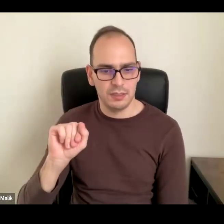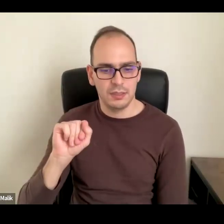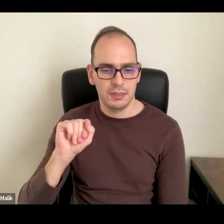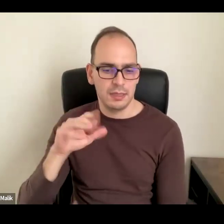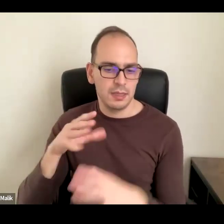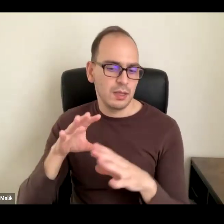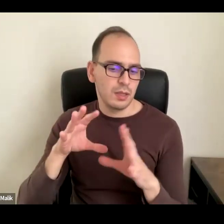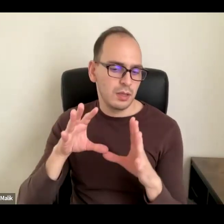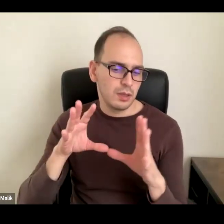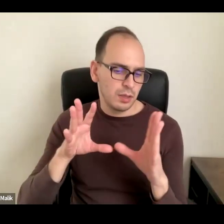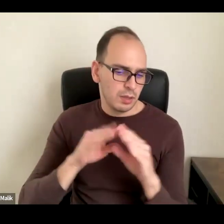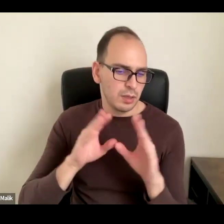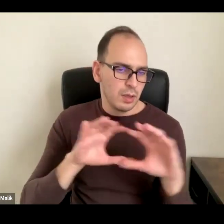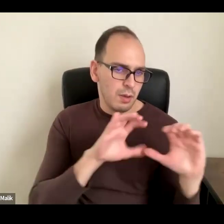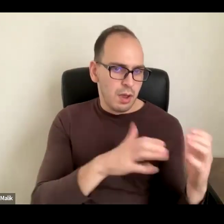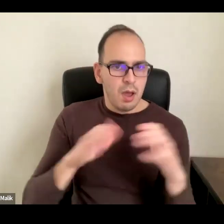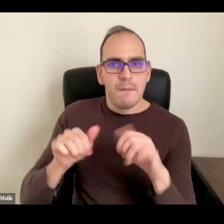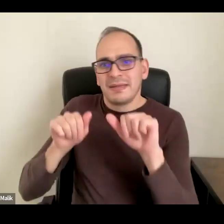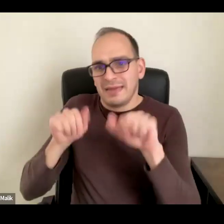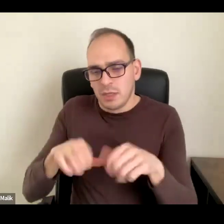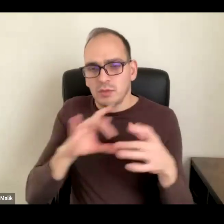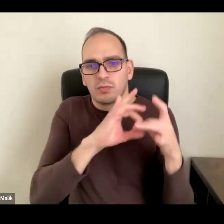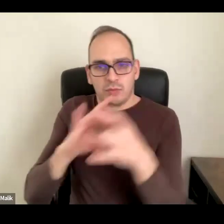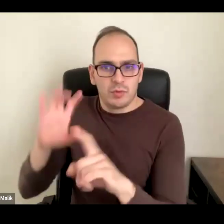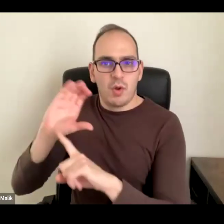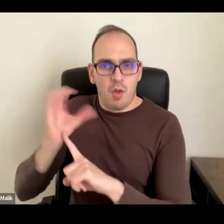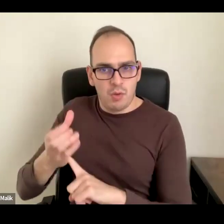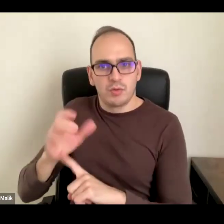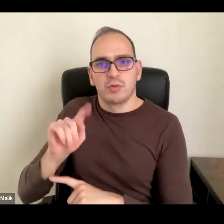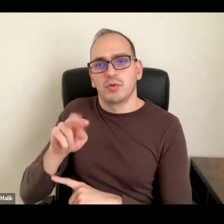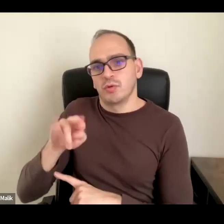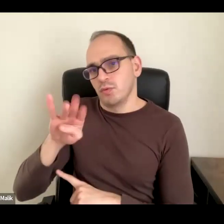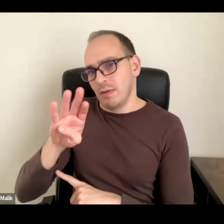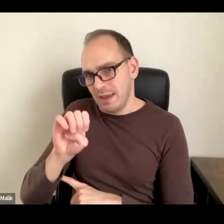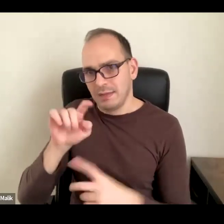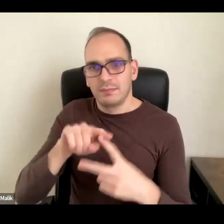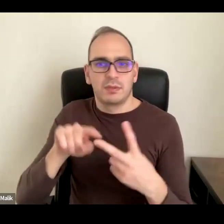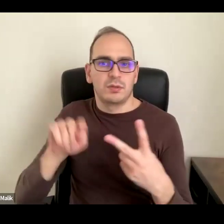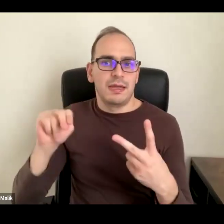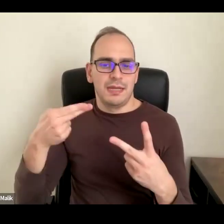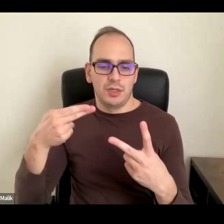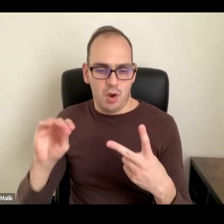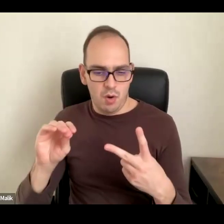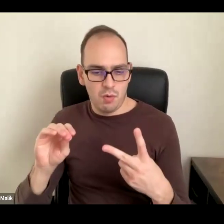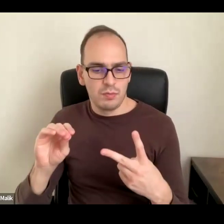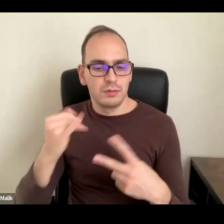are potentially culturally affiliated Indian Tribes or NHOs. If your question is where do